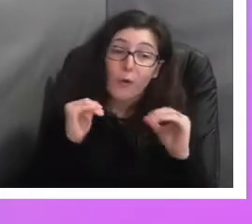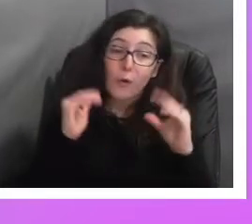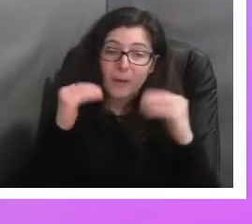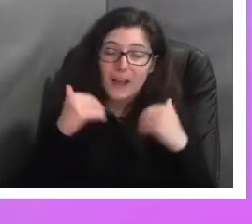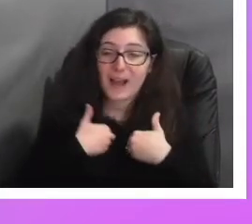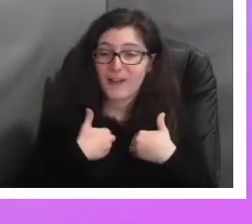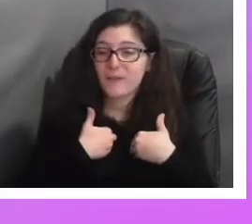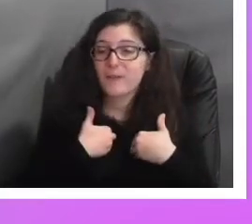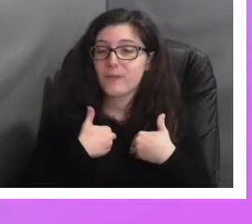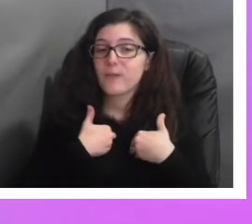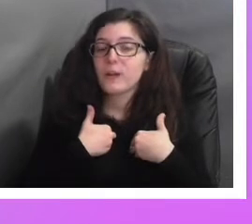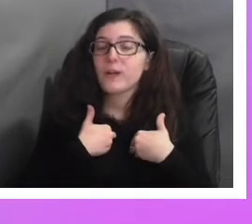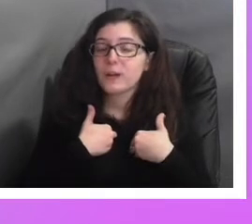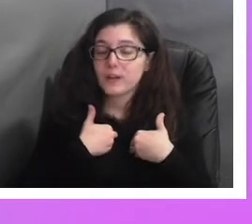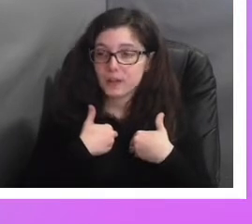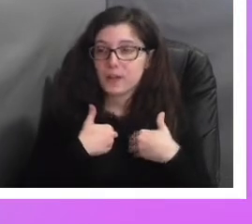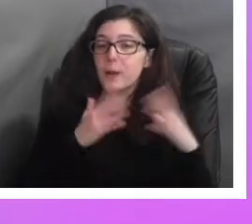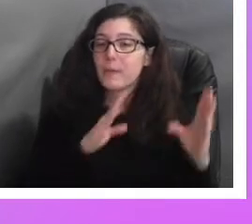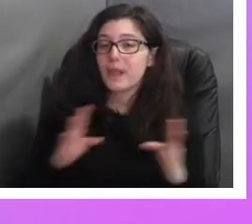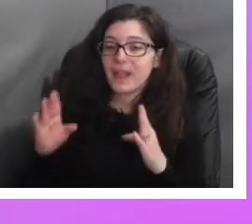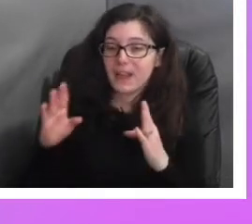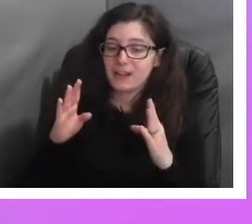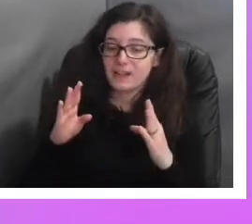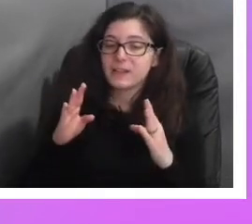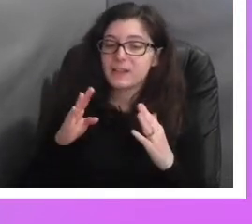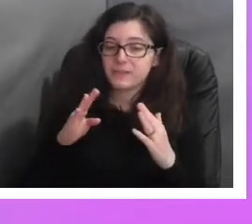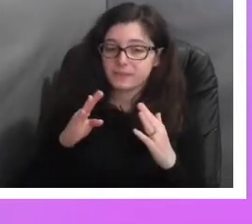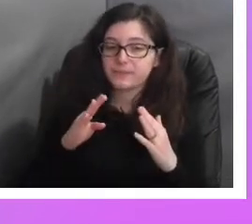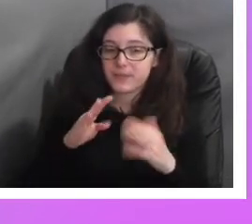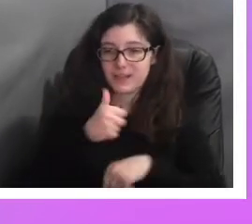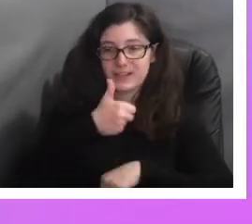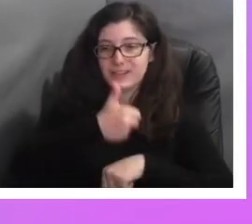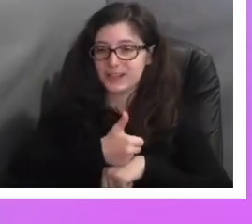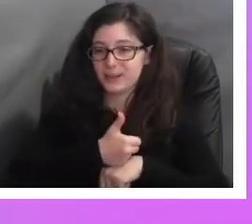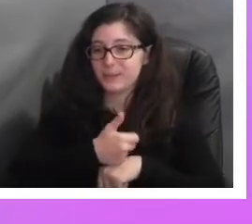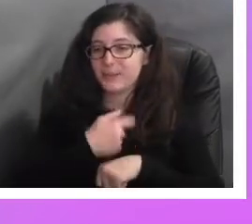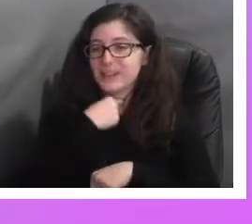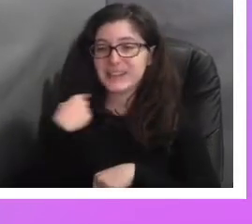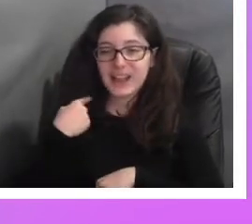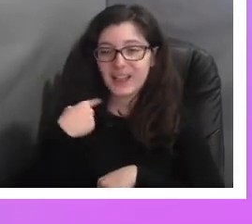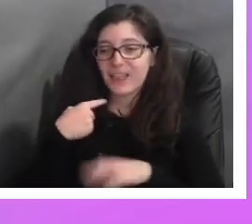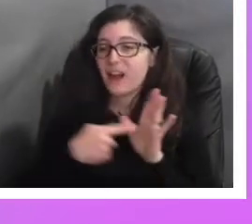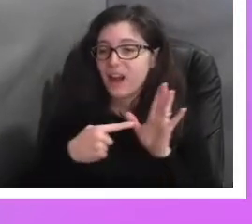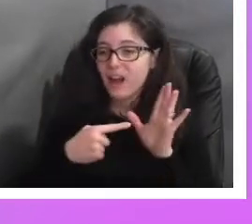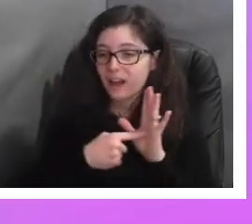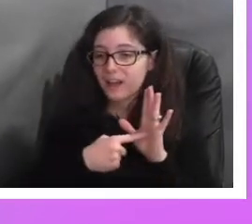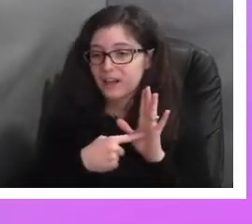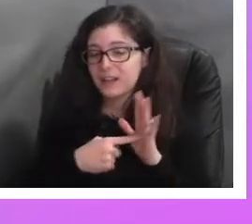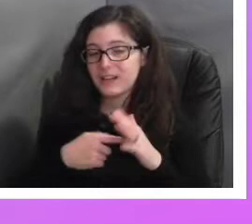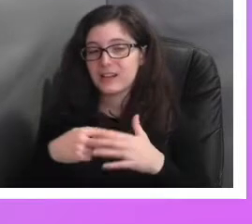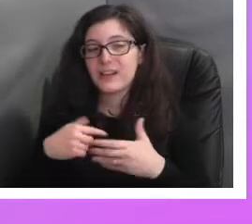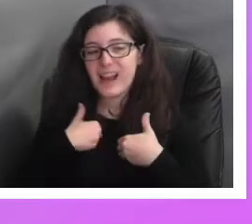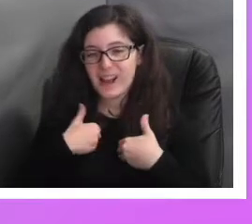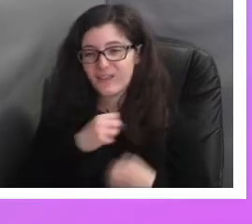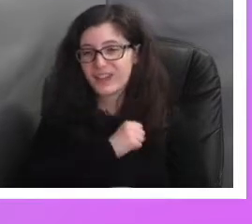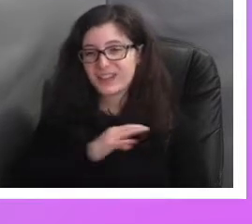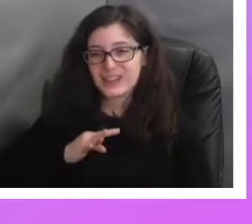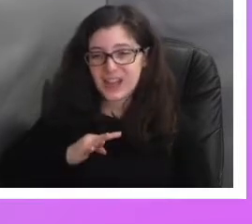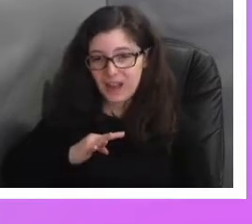and assigned responsible staff who has authority and who has expertise to take it on,